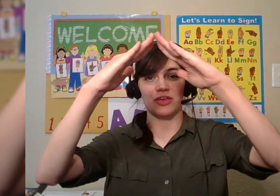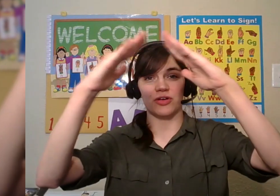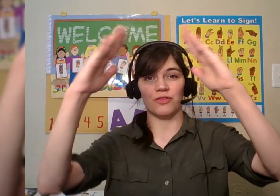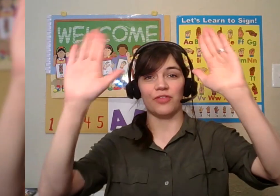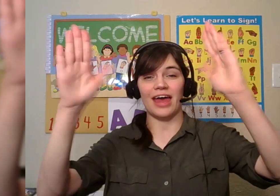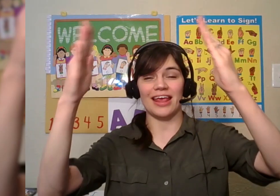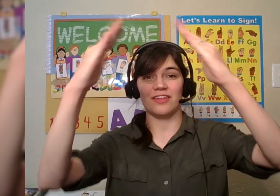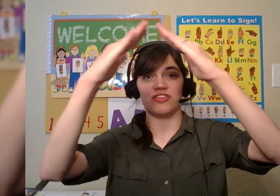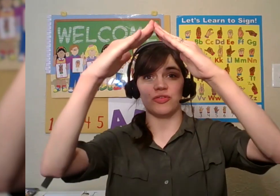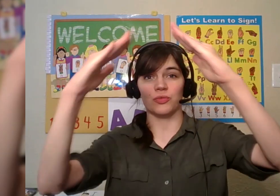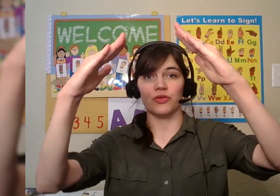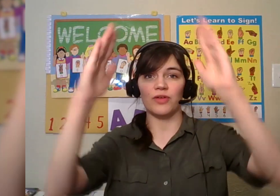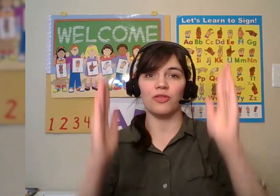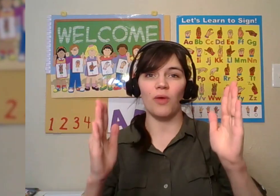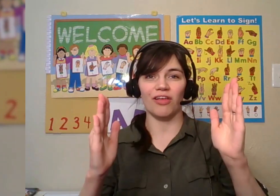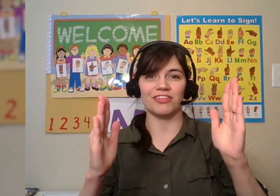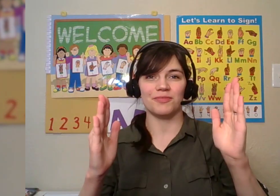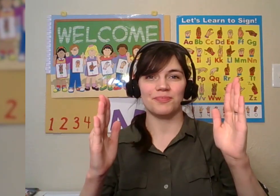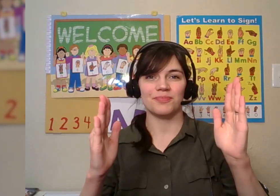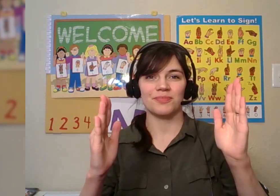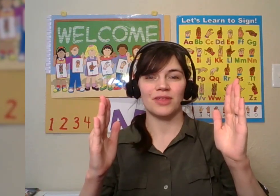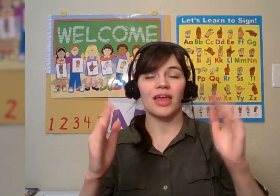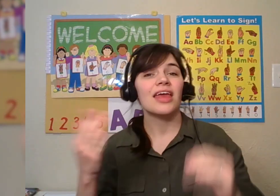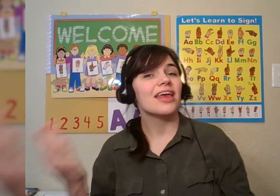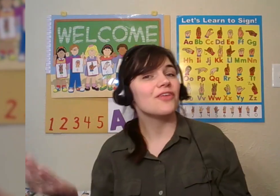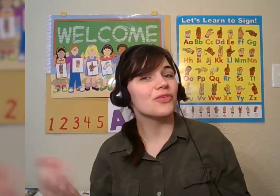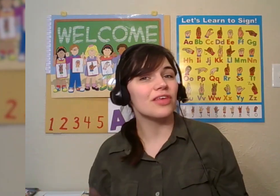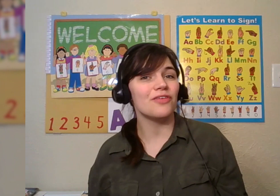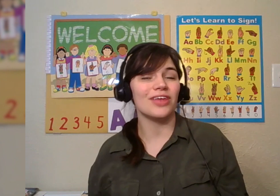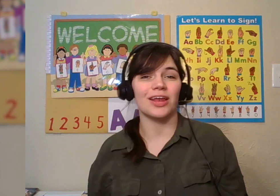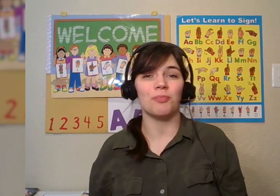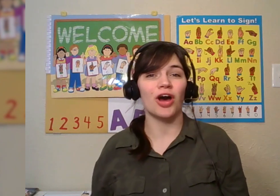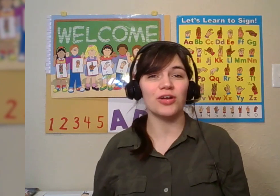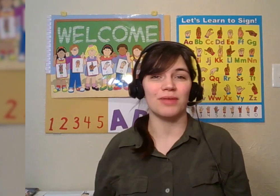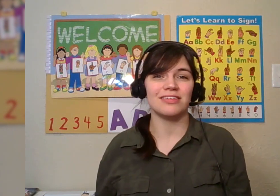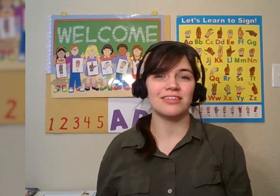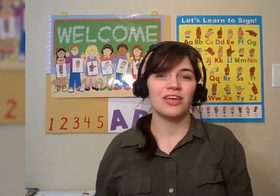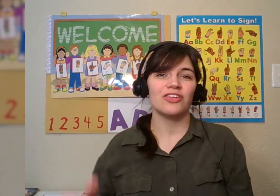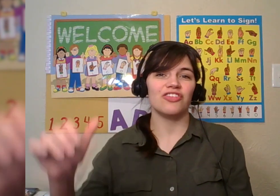your flat hands show the roof and the walls. If you live in an apartment, just